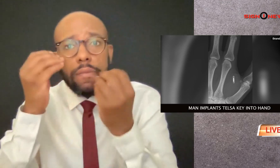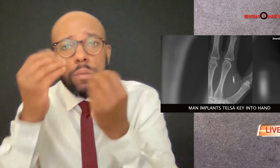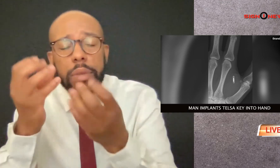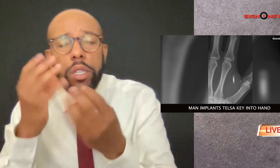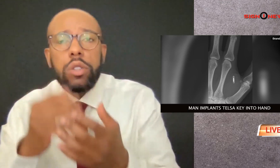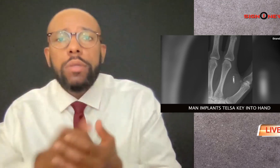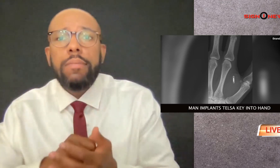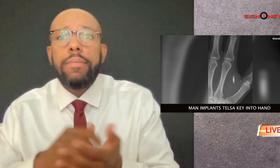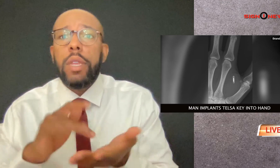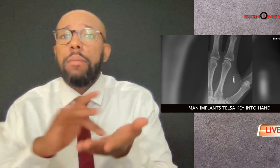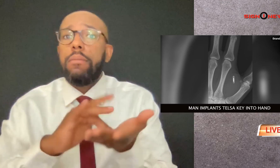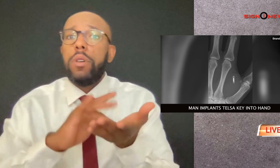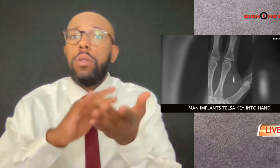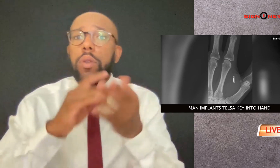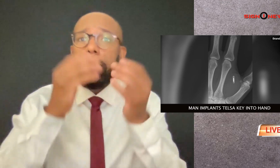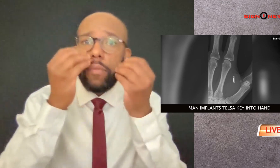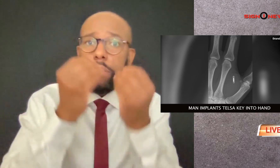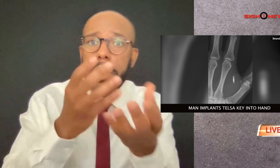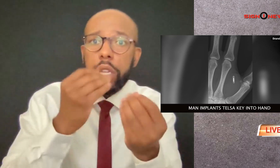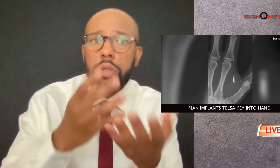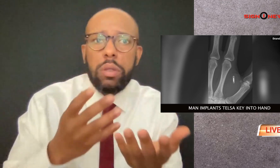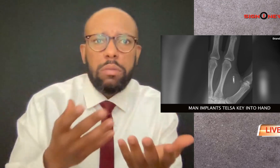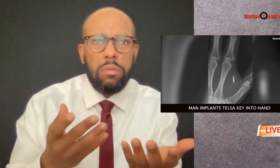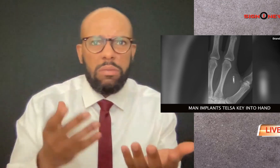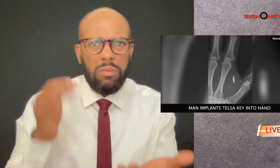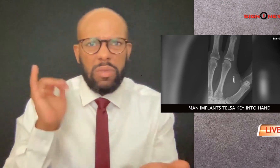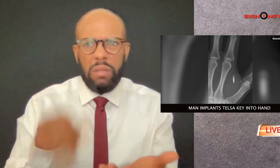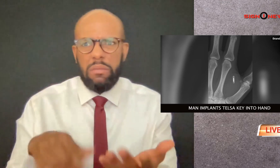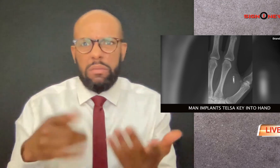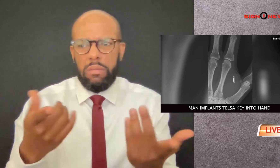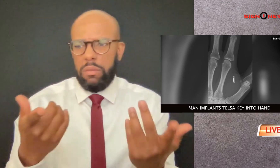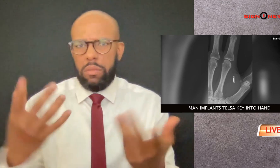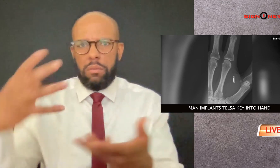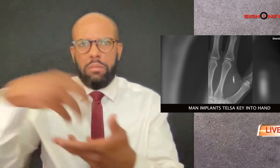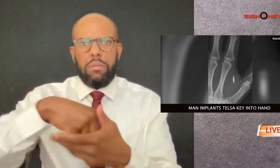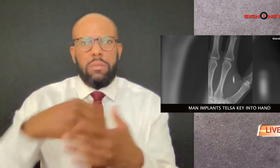what he really wants is for the chip to be updated so the implant will work for credit